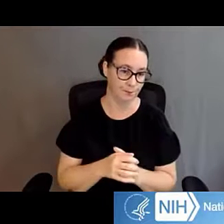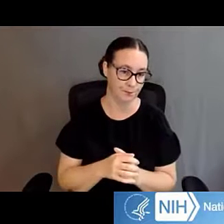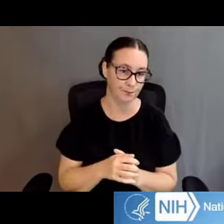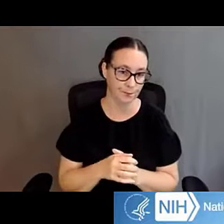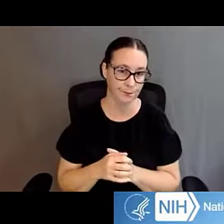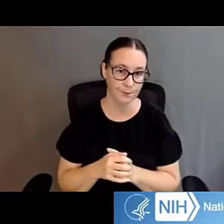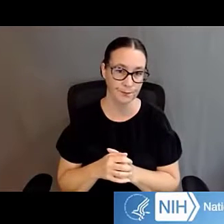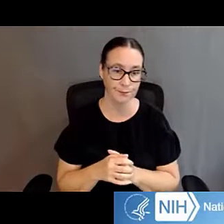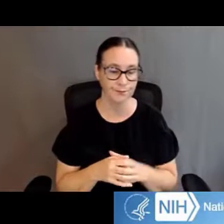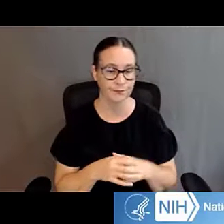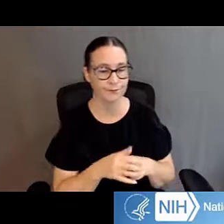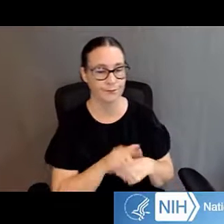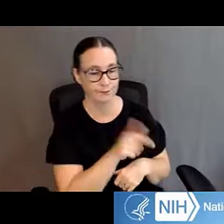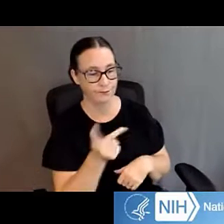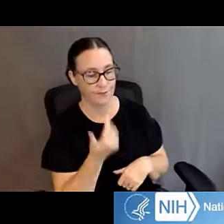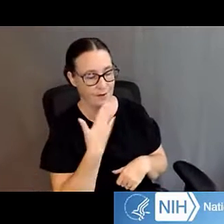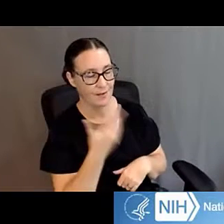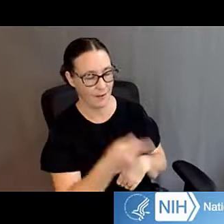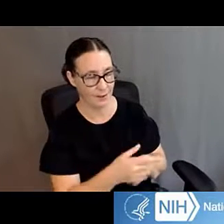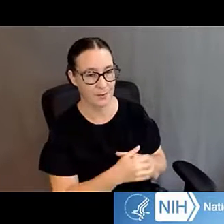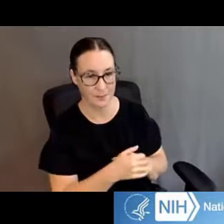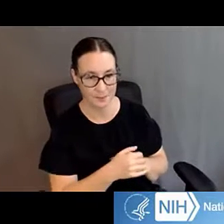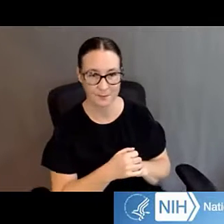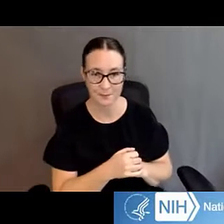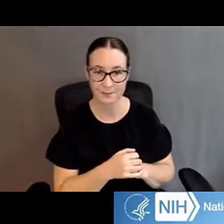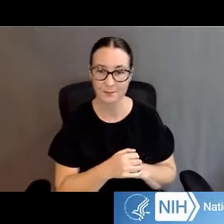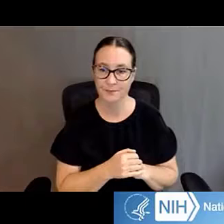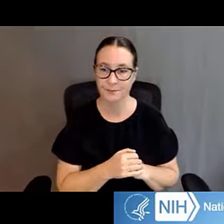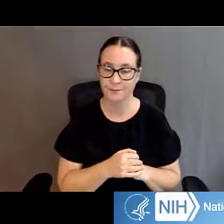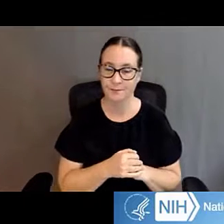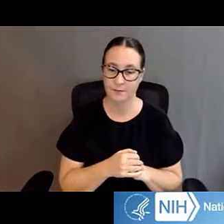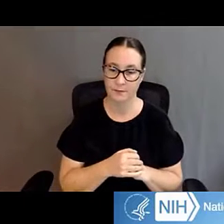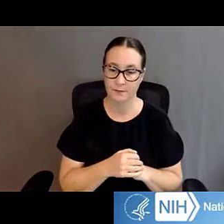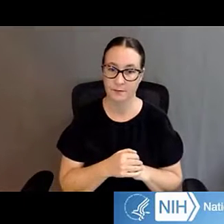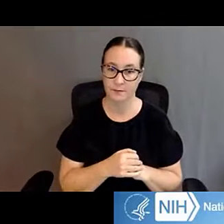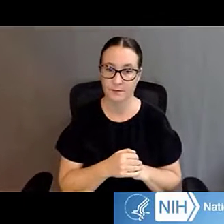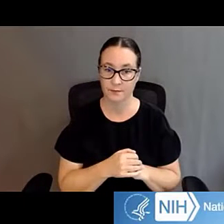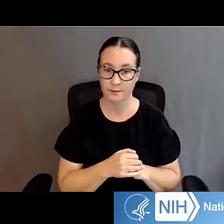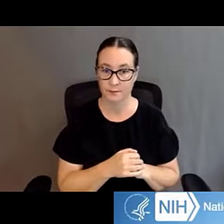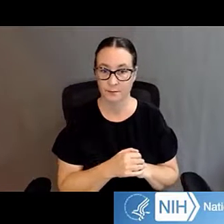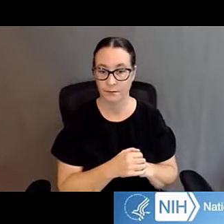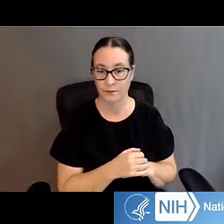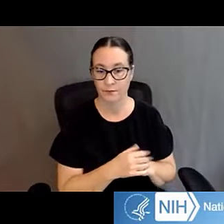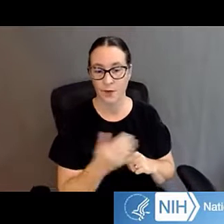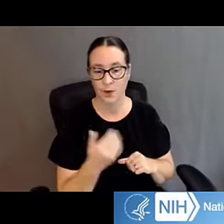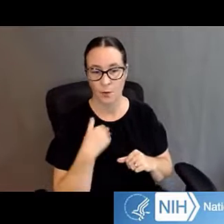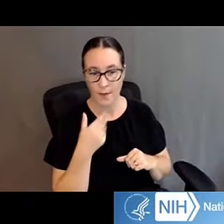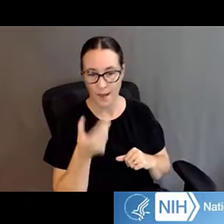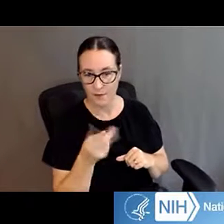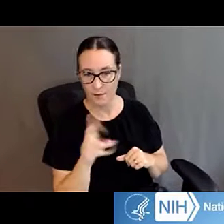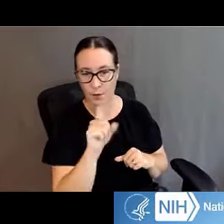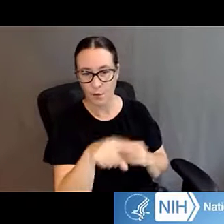Elyse Sullivan: Thank you. All right. We're going to get to a couple of questions about repositories